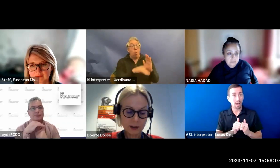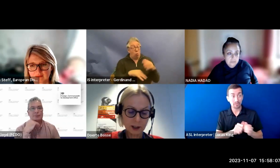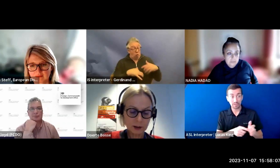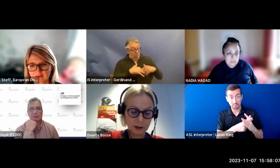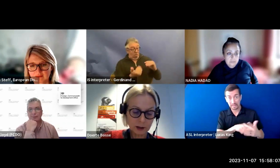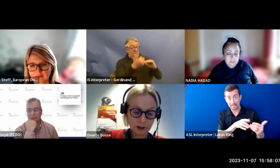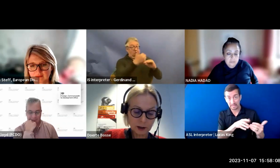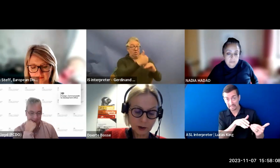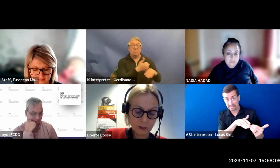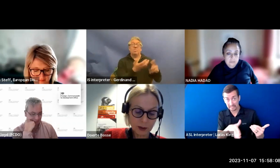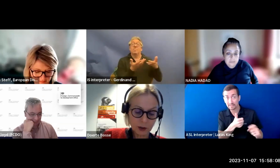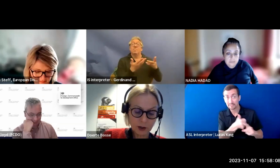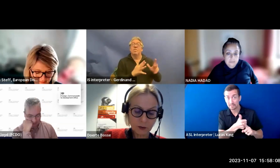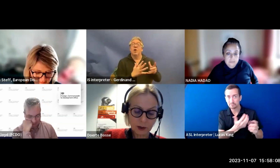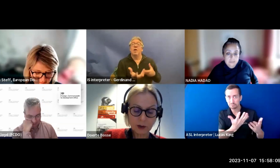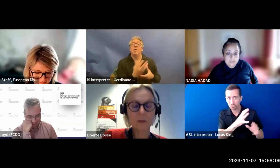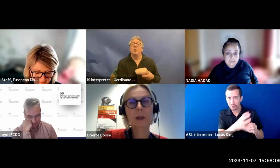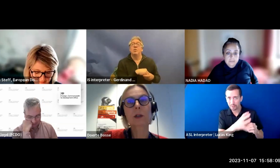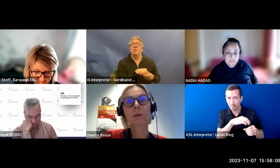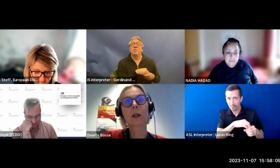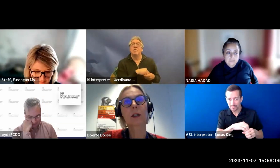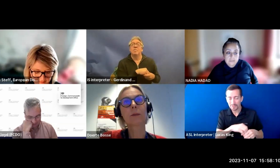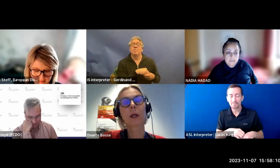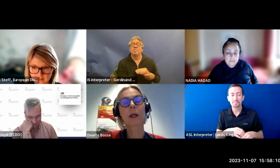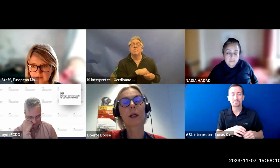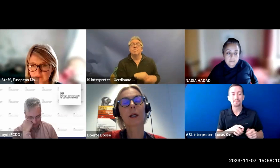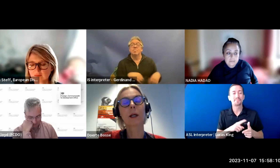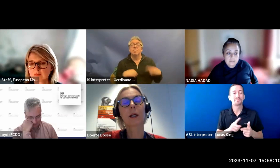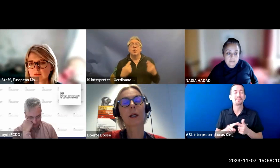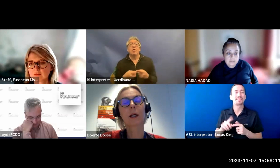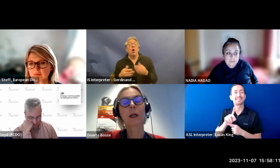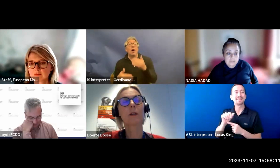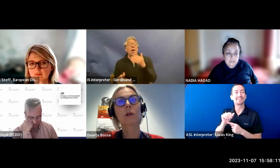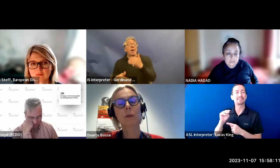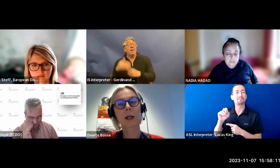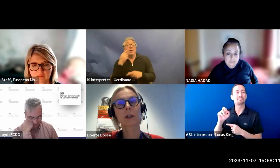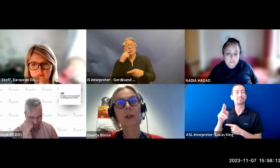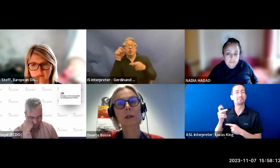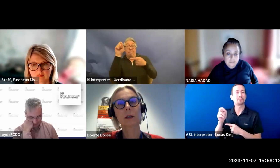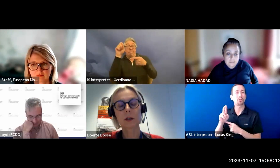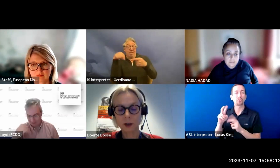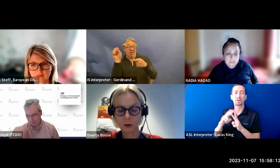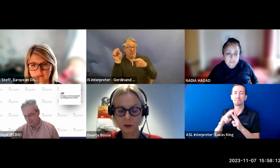And then, I also mentioned the disability marker, very hands on and practical.